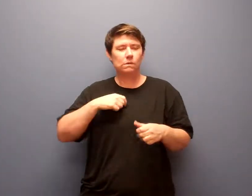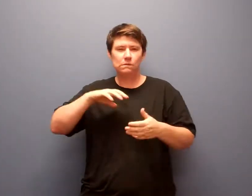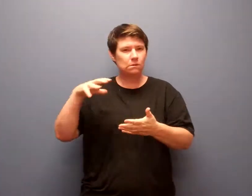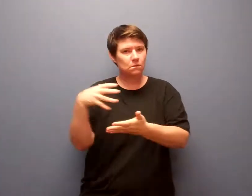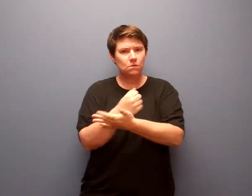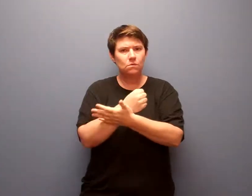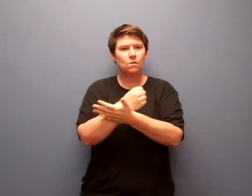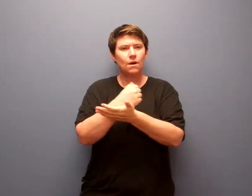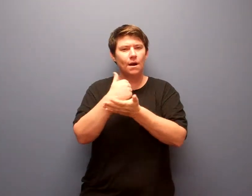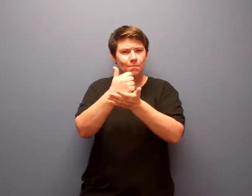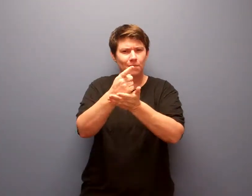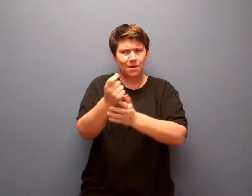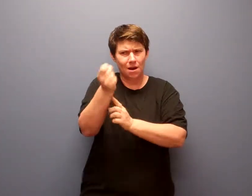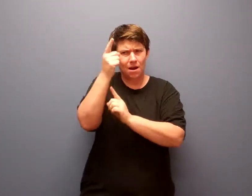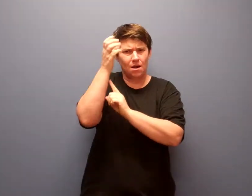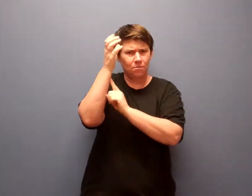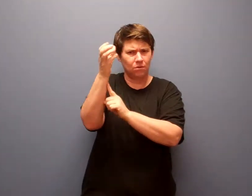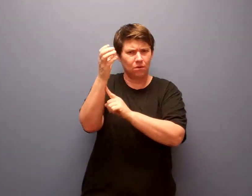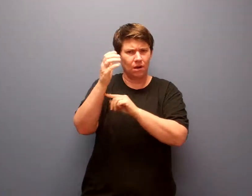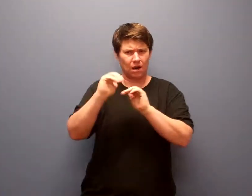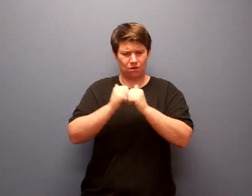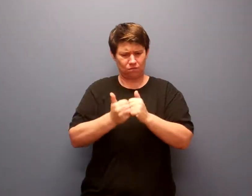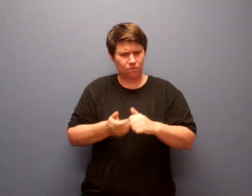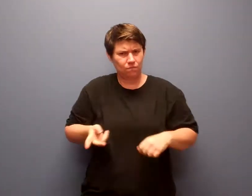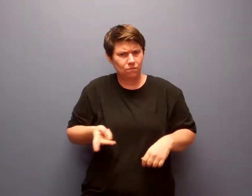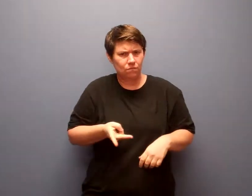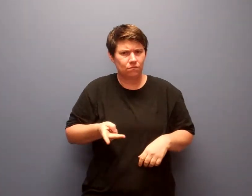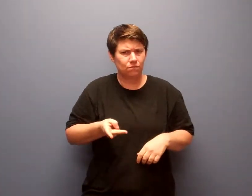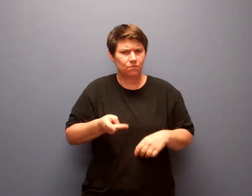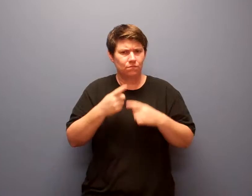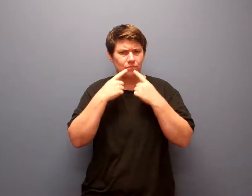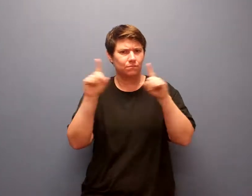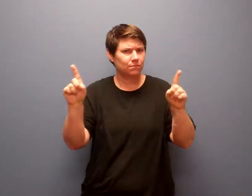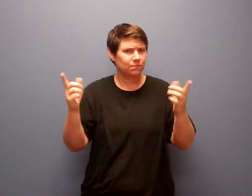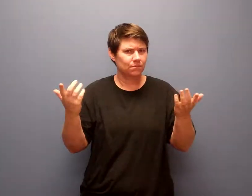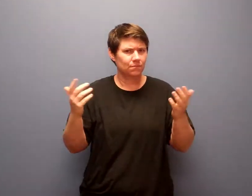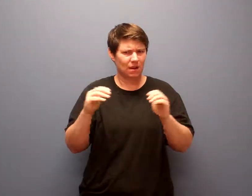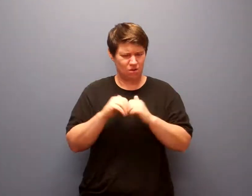so I thought I would explain what they mean for you here;